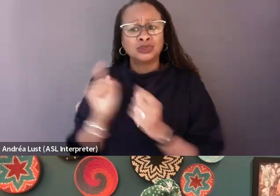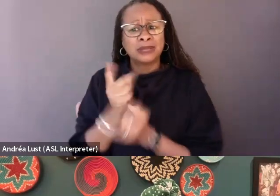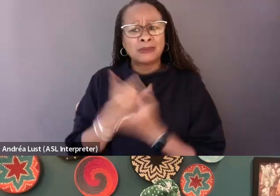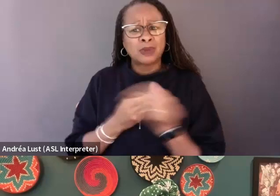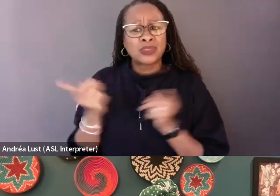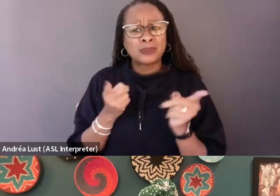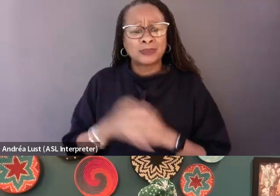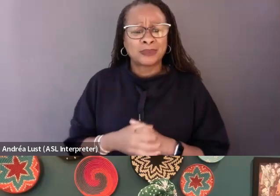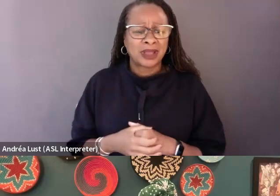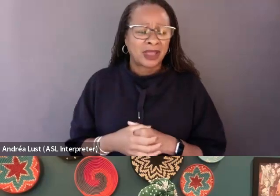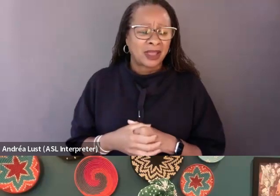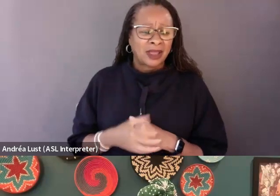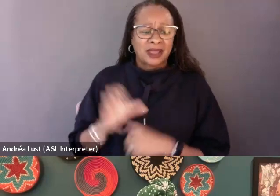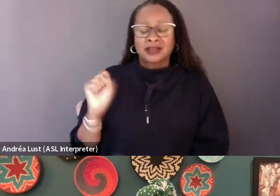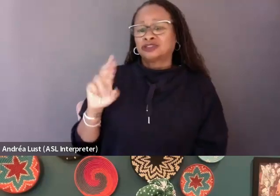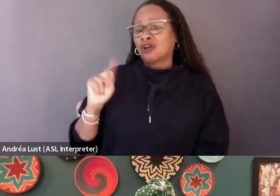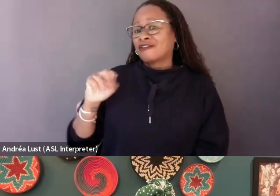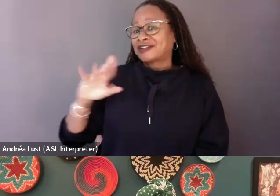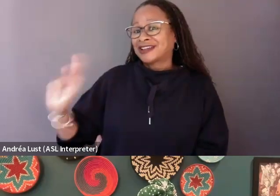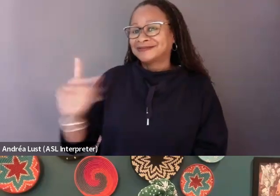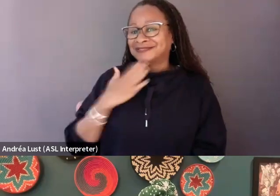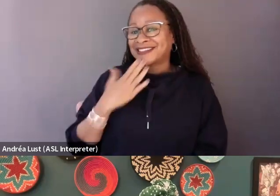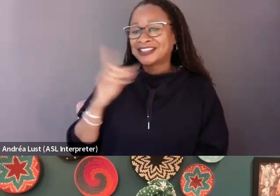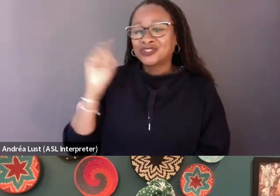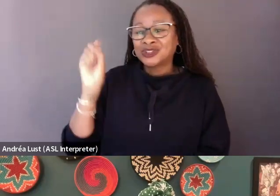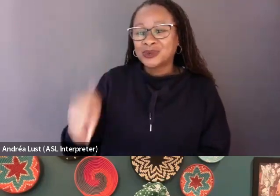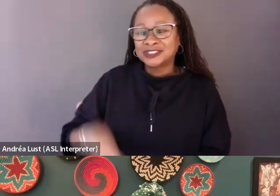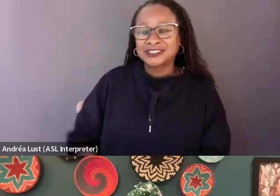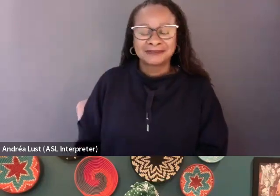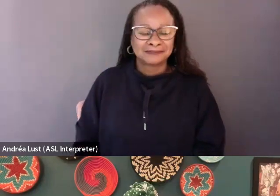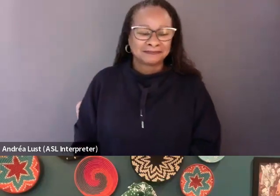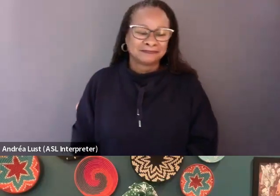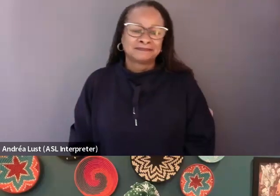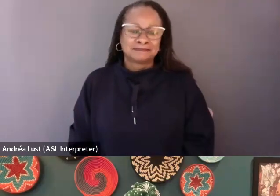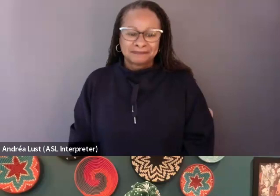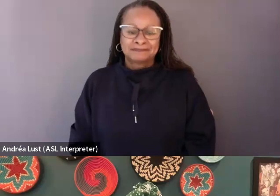Oh, thanks for the question, Matt. So I was making this film for six years.